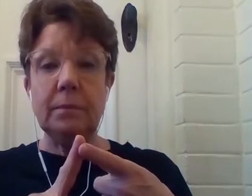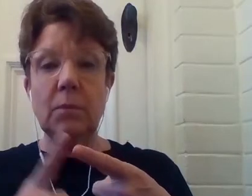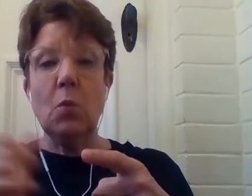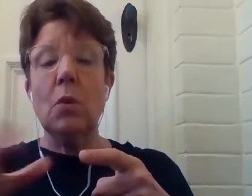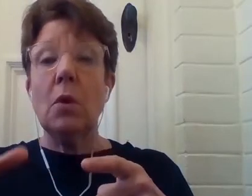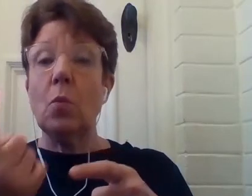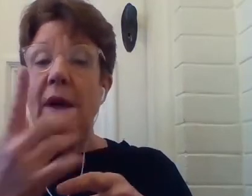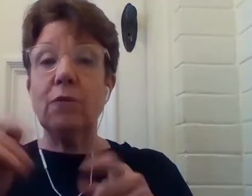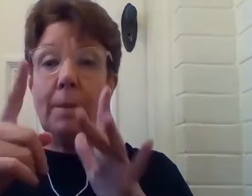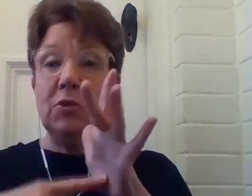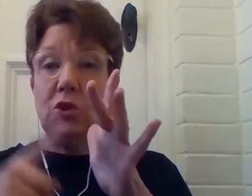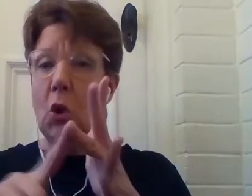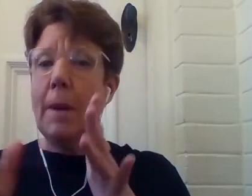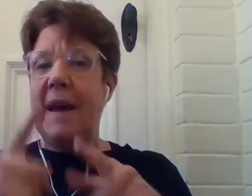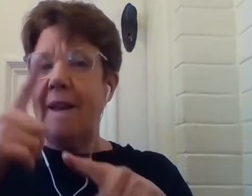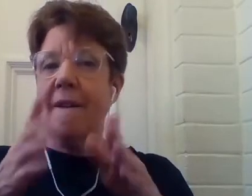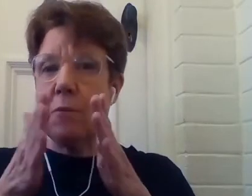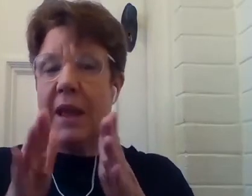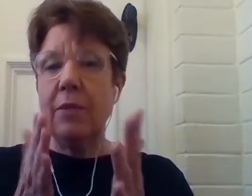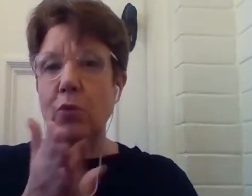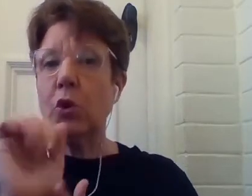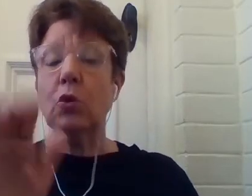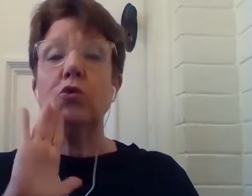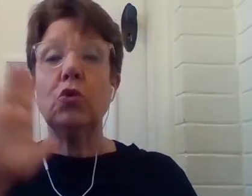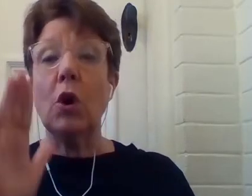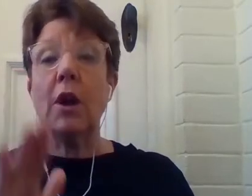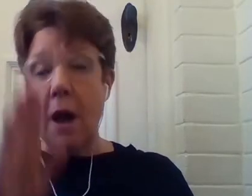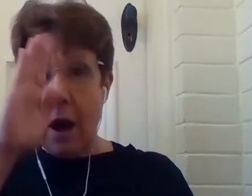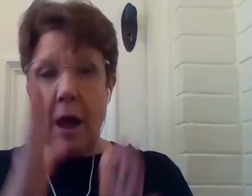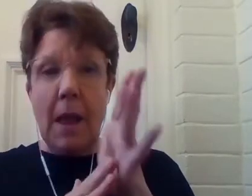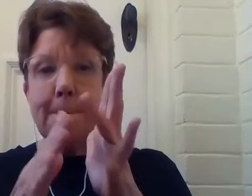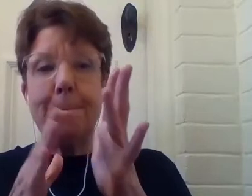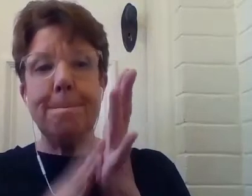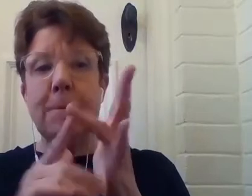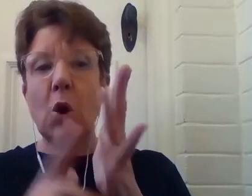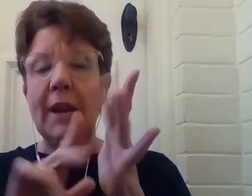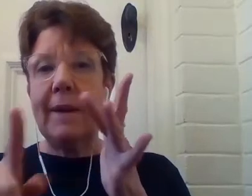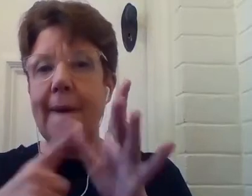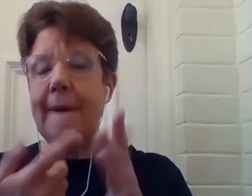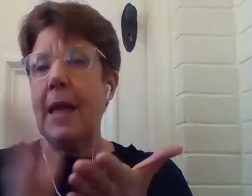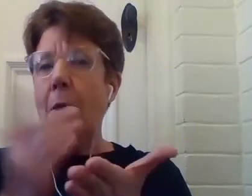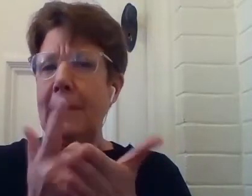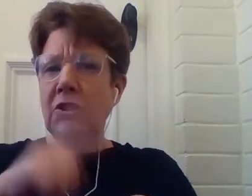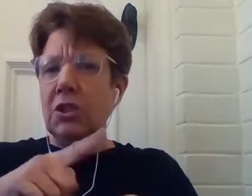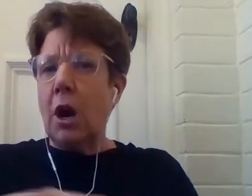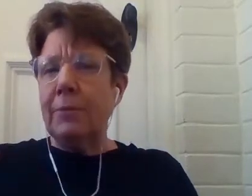Absolutely. We've had one question from Jo, which is, "Is there an amount of time per week to spend on marketing that's considered